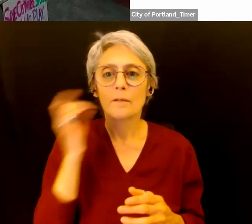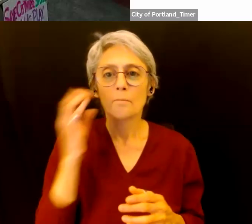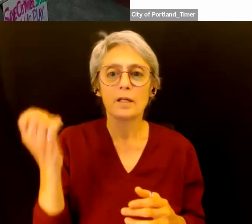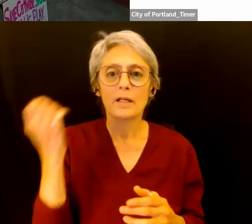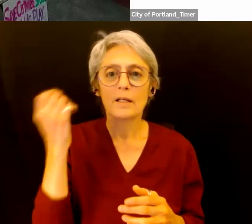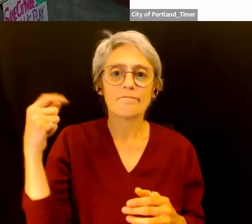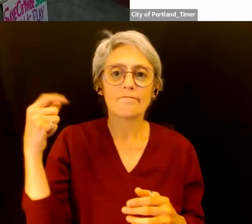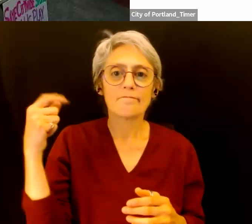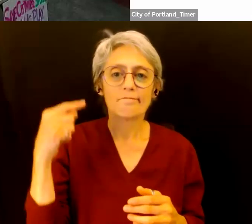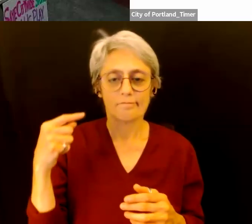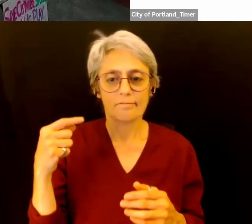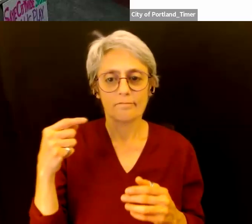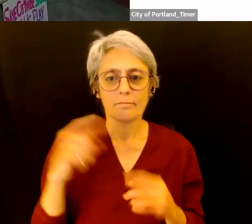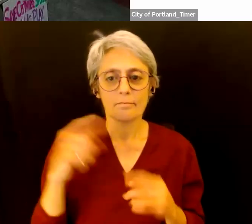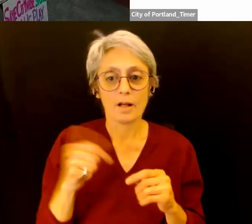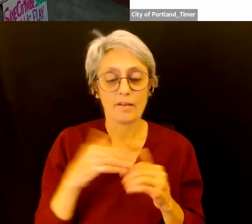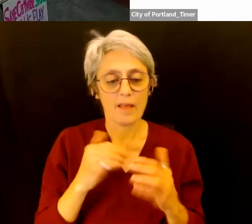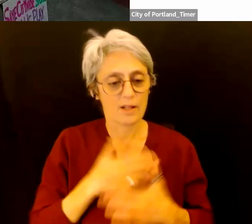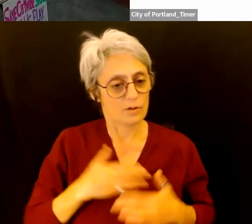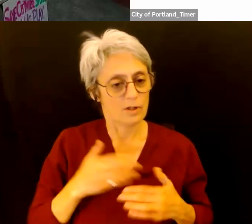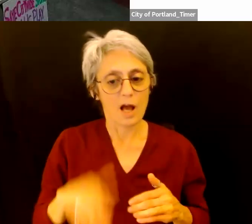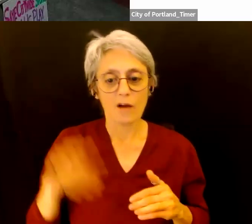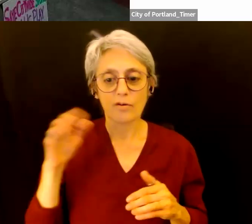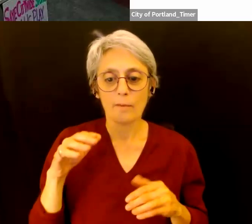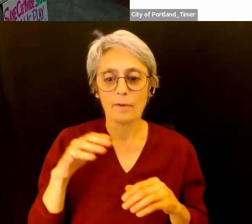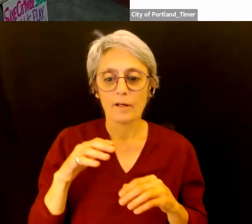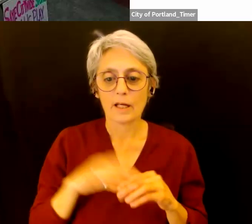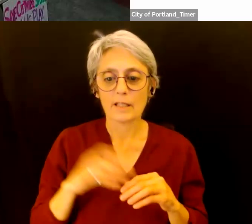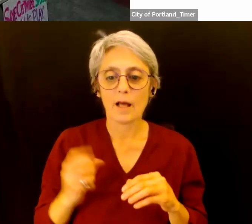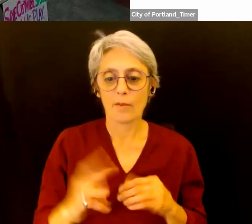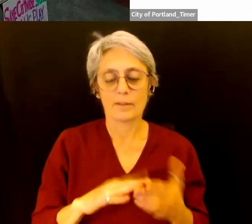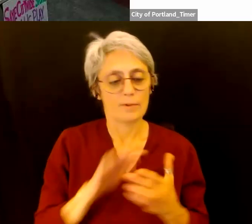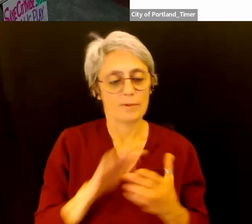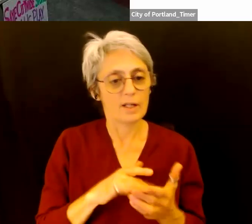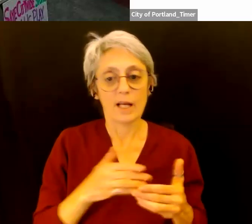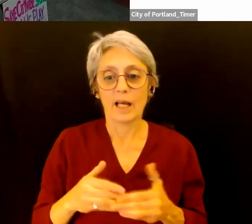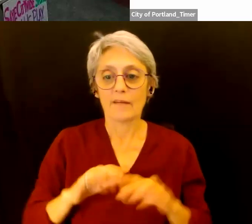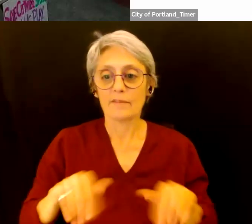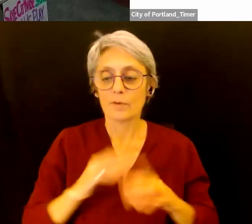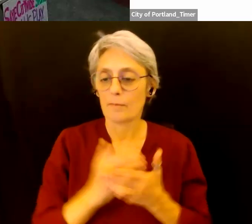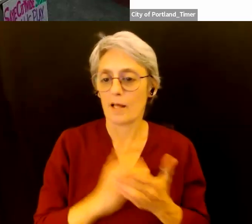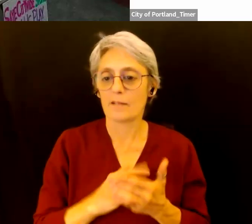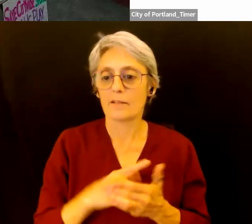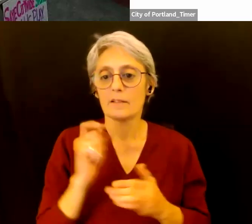I have grown up at the Southwest Community Center. Through infant swim lessons to the summer swim team.